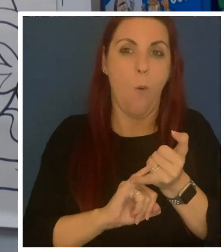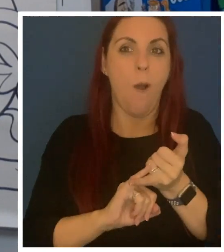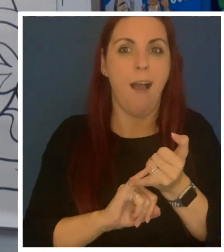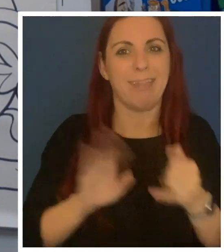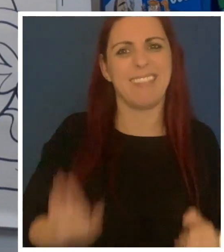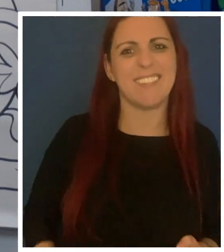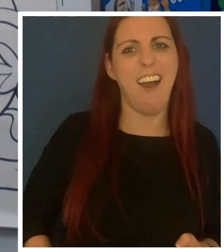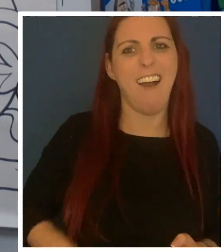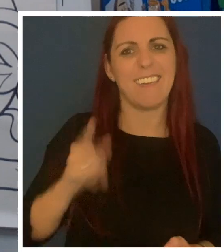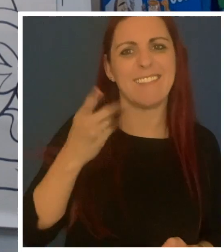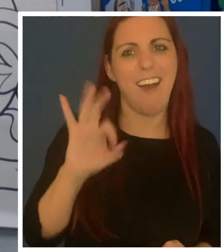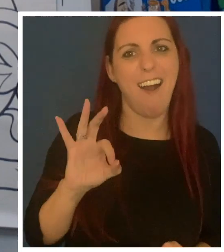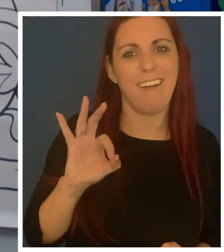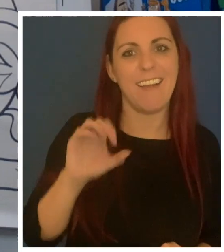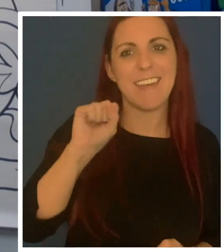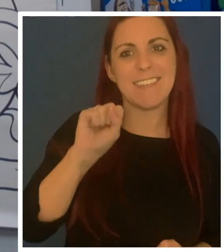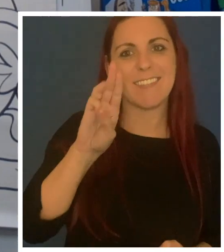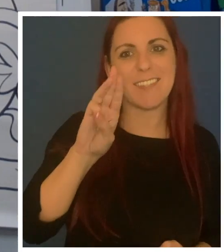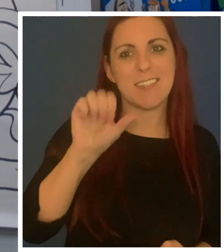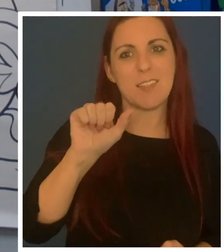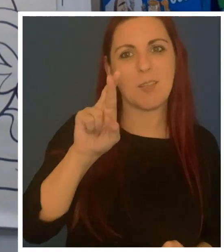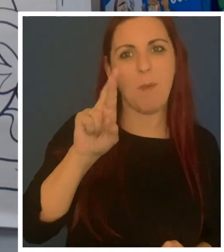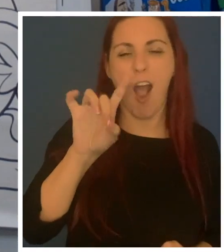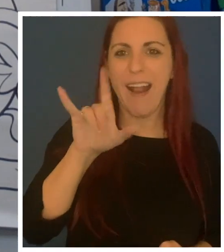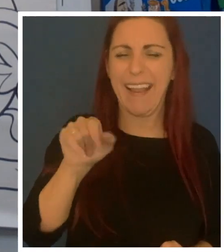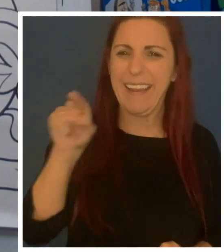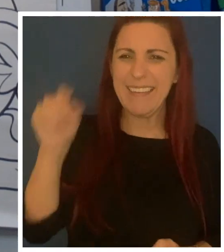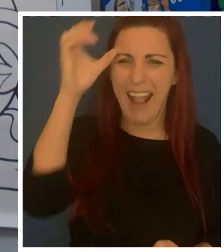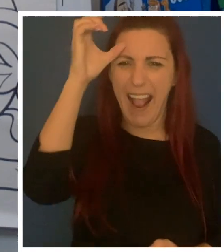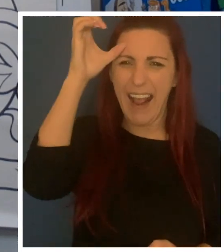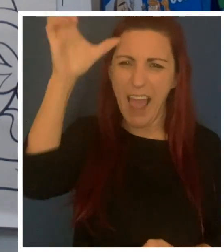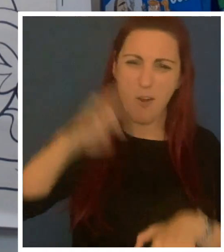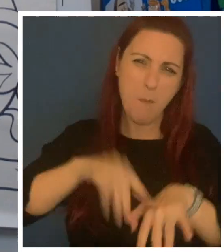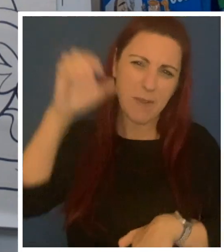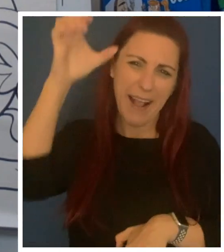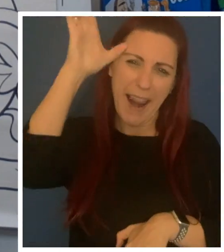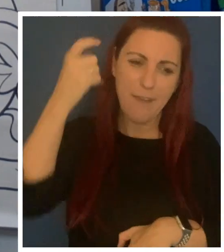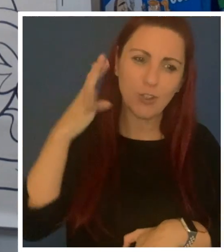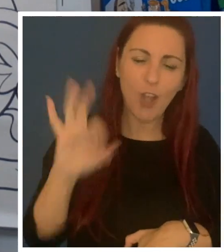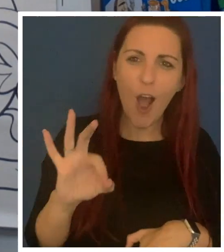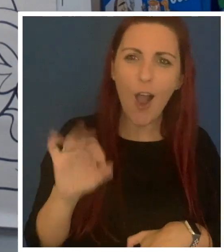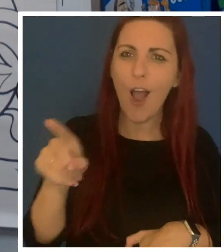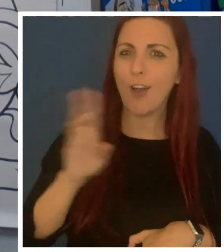Ireland's cleverest canine, now Sparkie is a lovely dog, she's got orangy golden